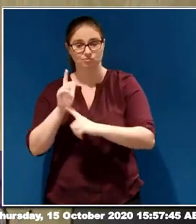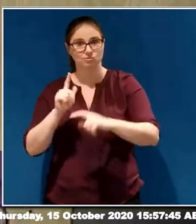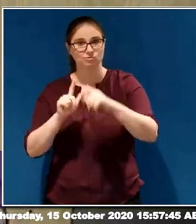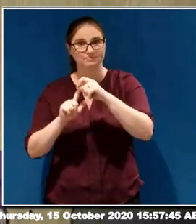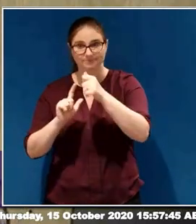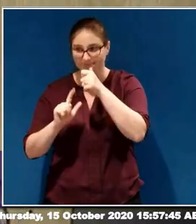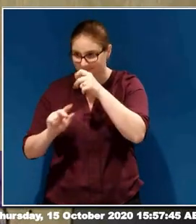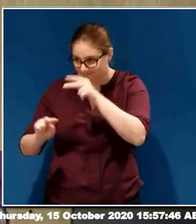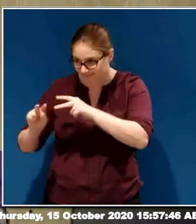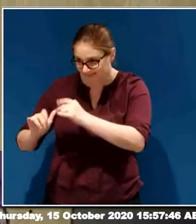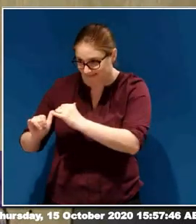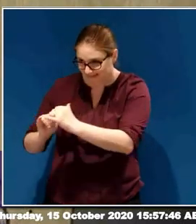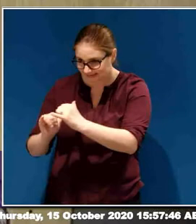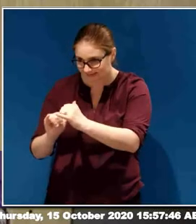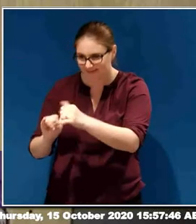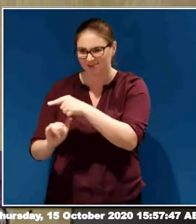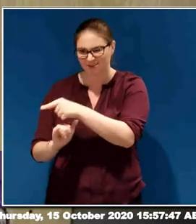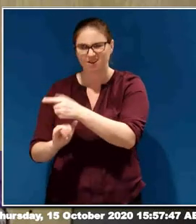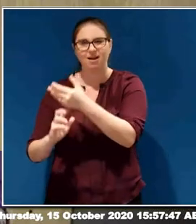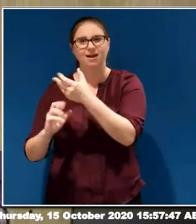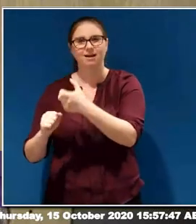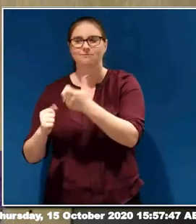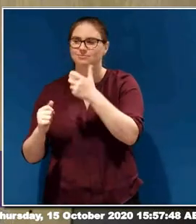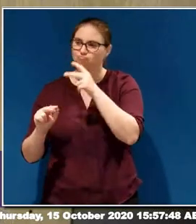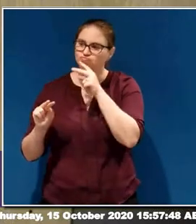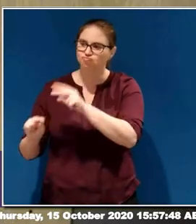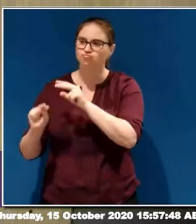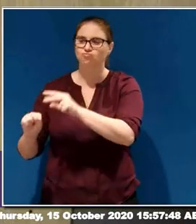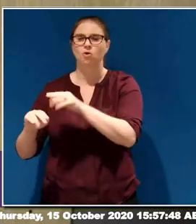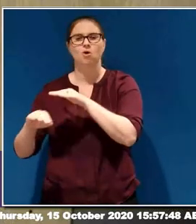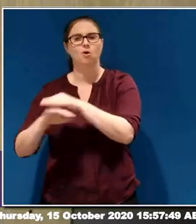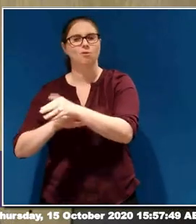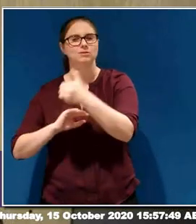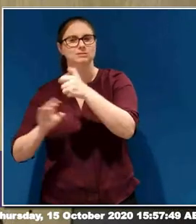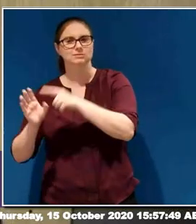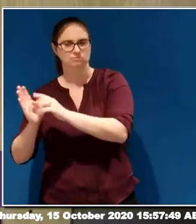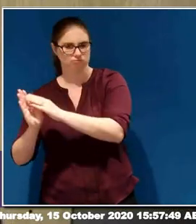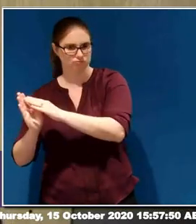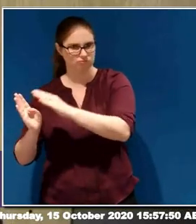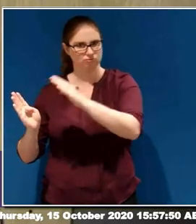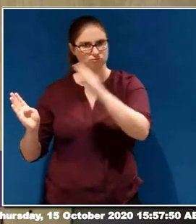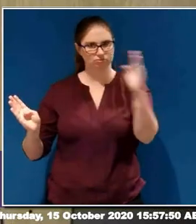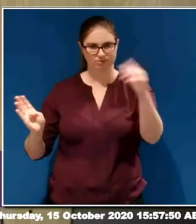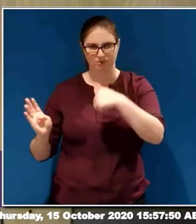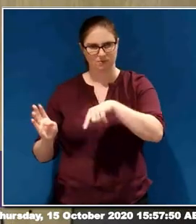We were really interested in their mainstream school history.